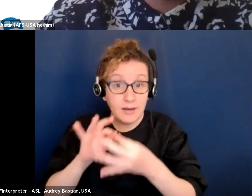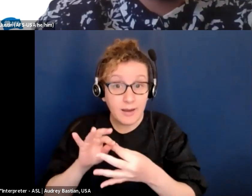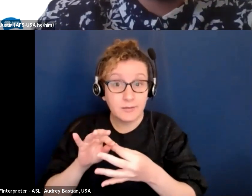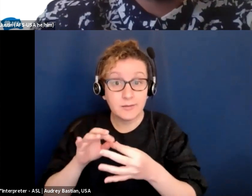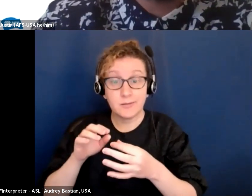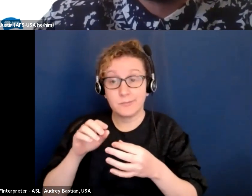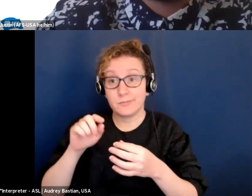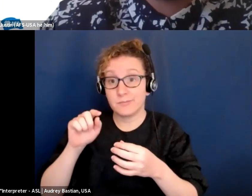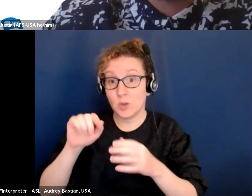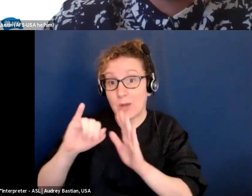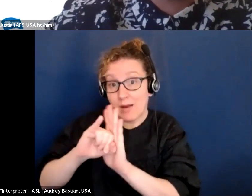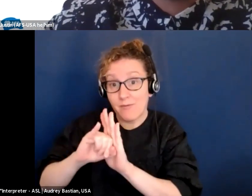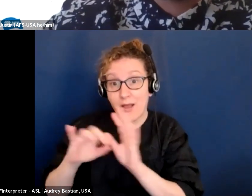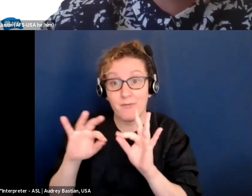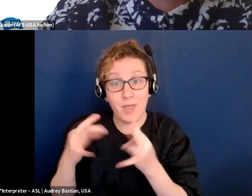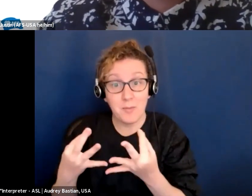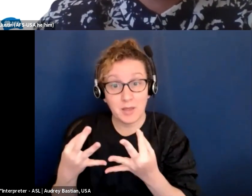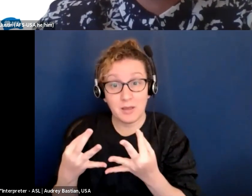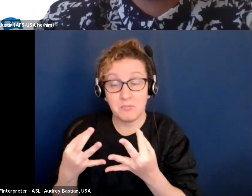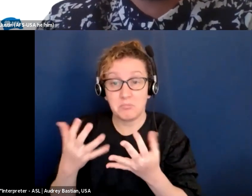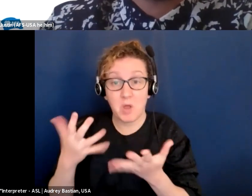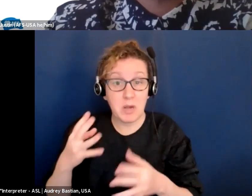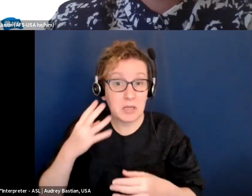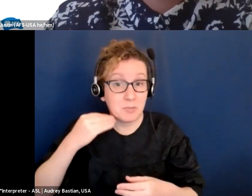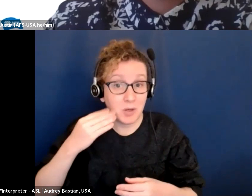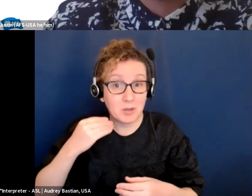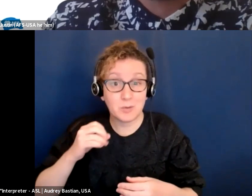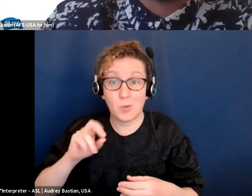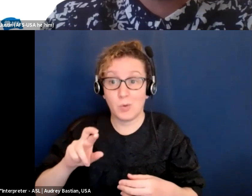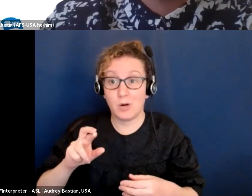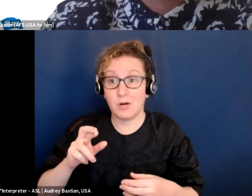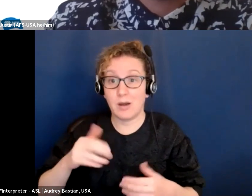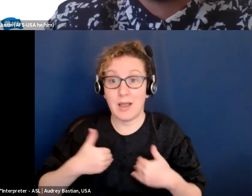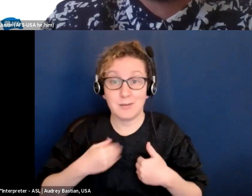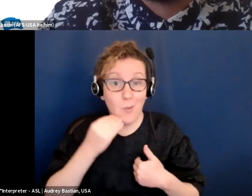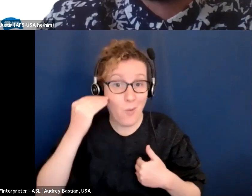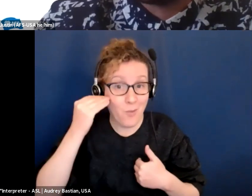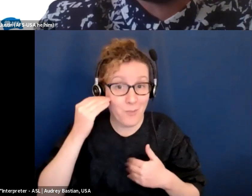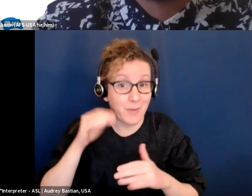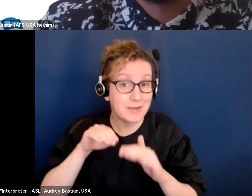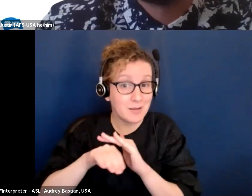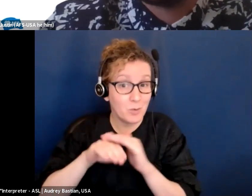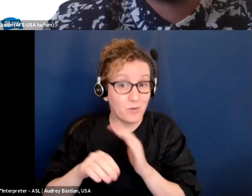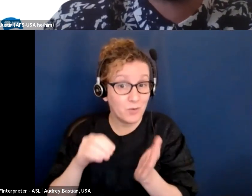family that can already have experience or already has a home accessible for a student.